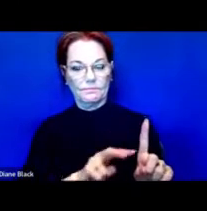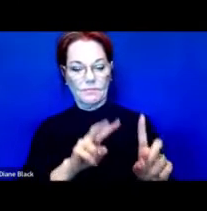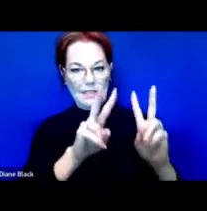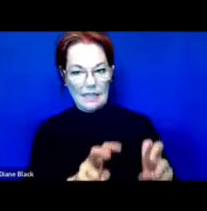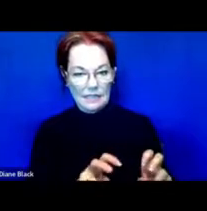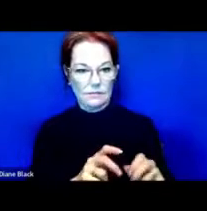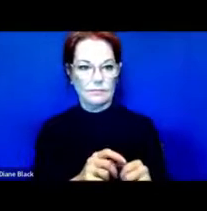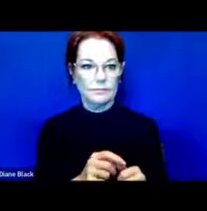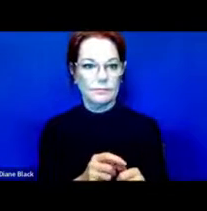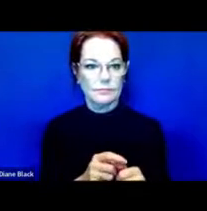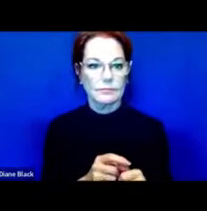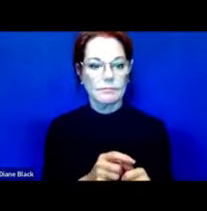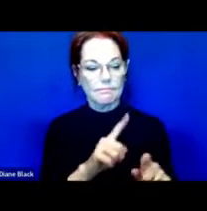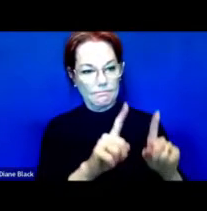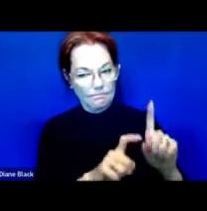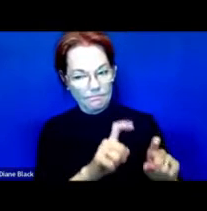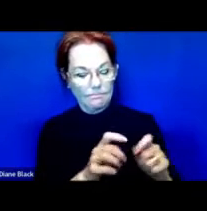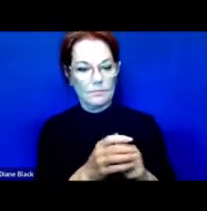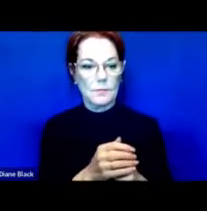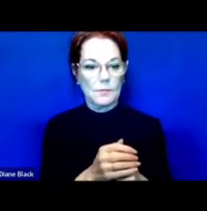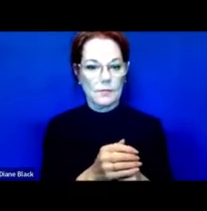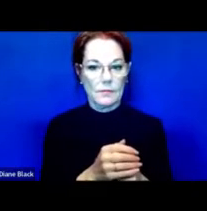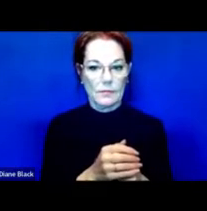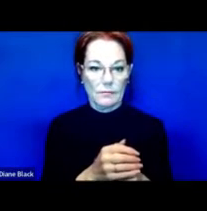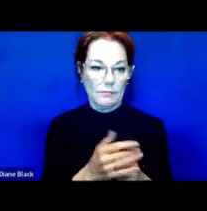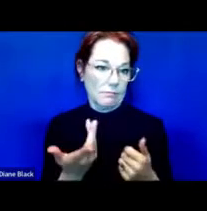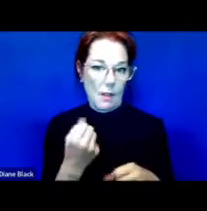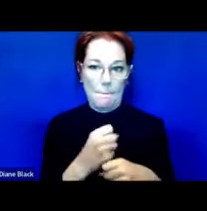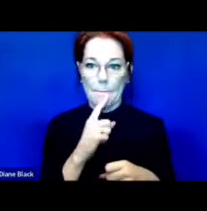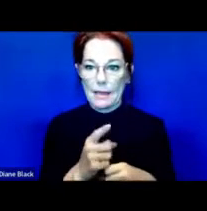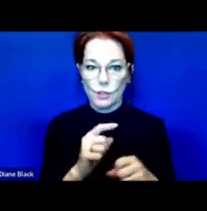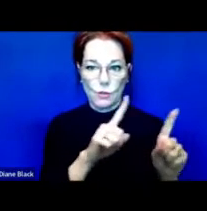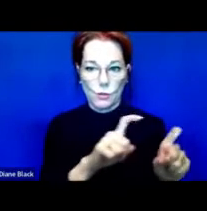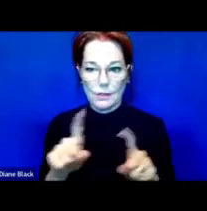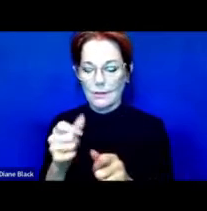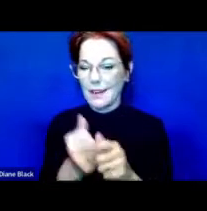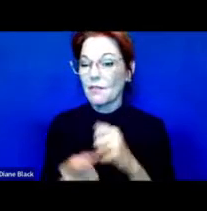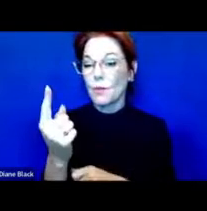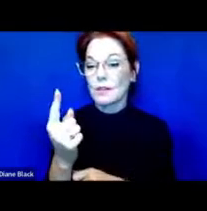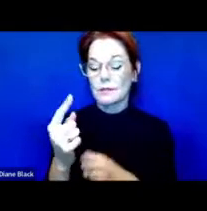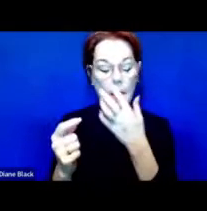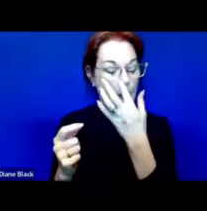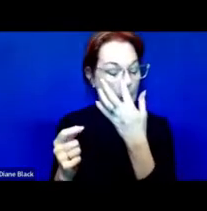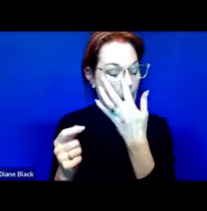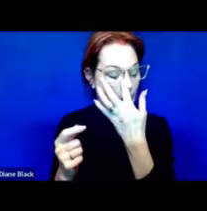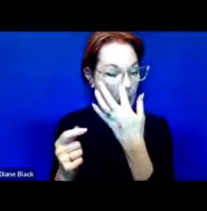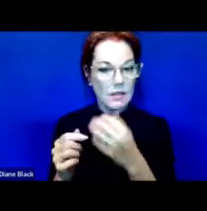screener, and then do it universally, let's make sure we're screening everybody. And then, of course, doing follow up